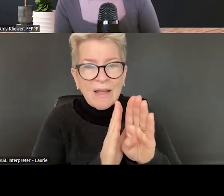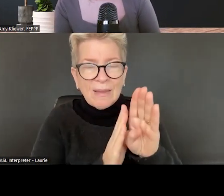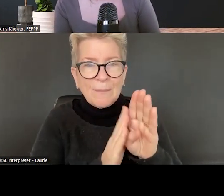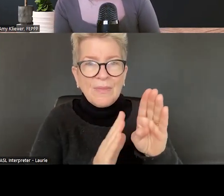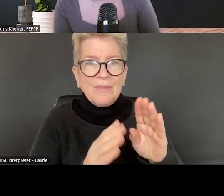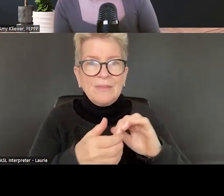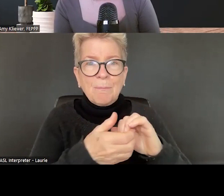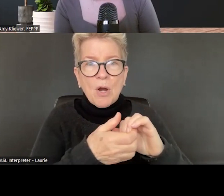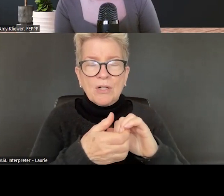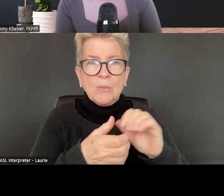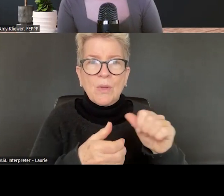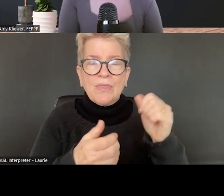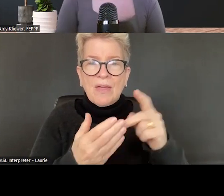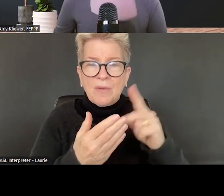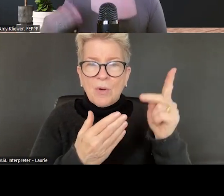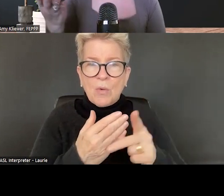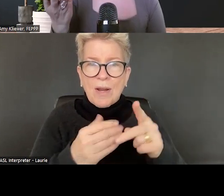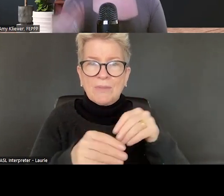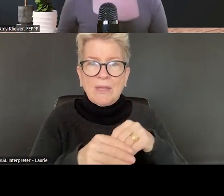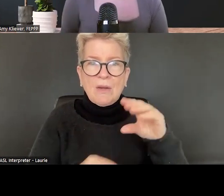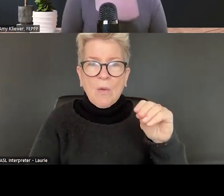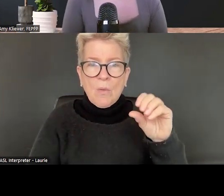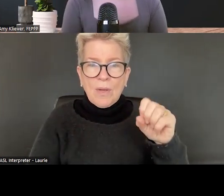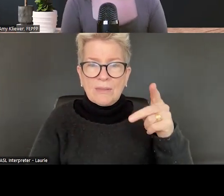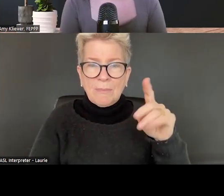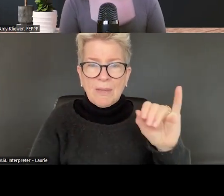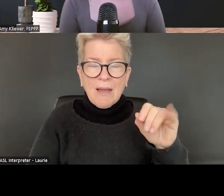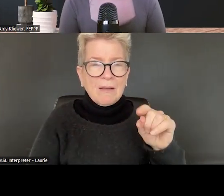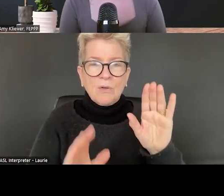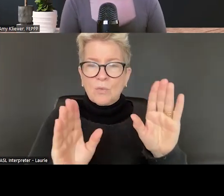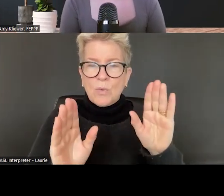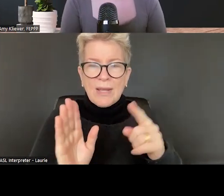with other programs at OSPI. This is a great example being here with student